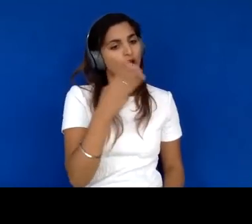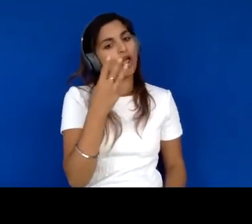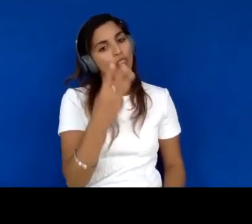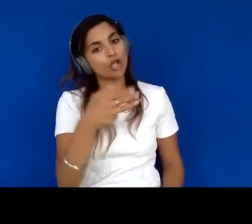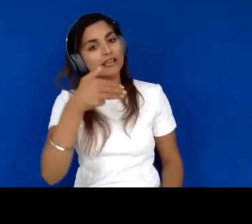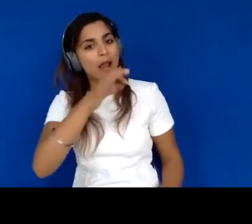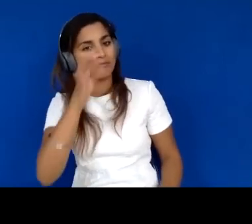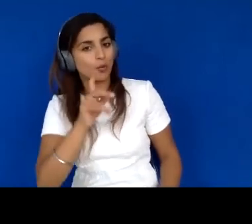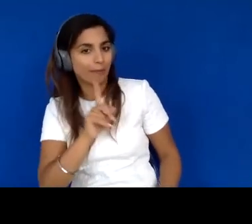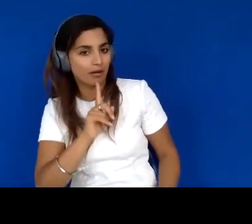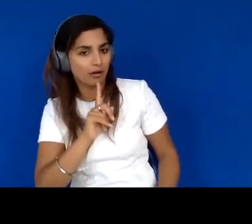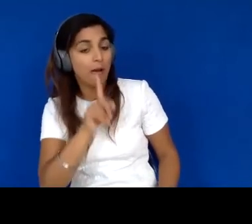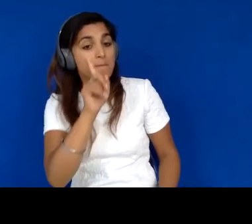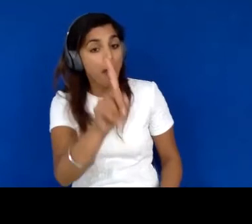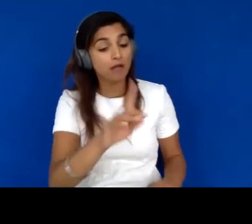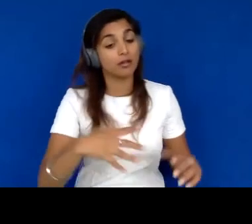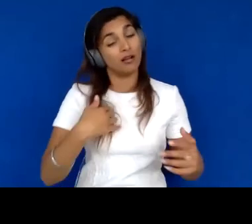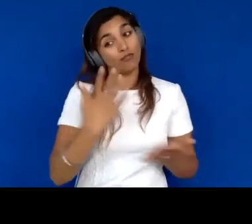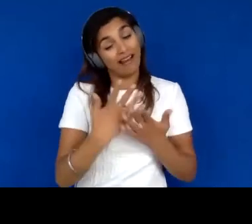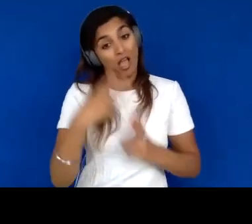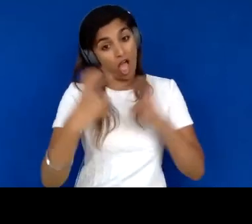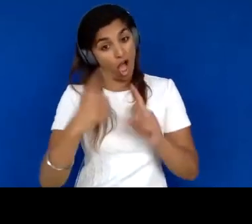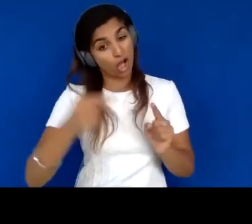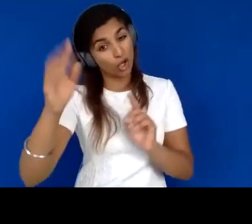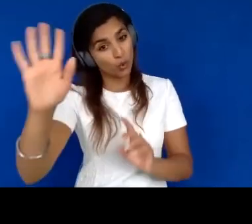far less likely to ever achieve gender parity with men both of them that feels